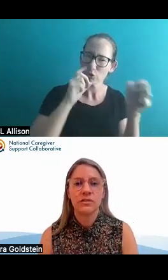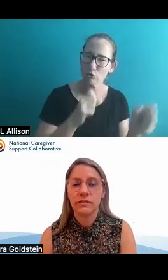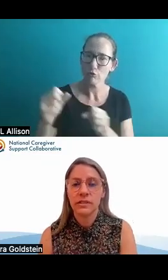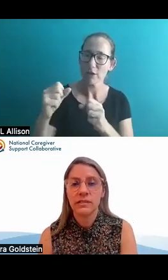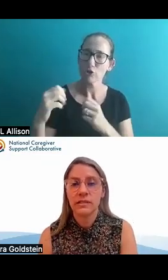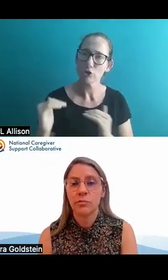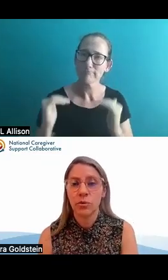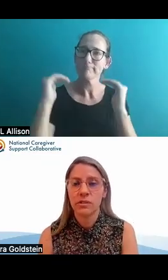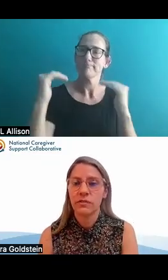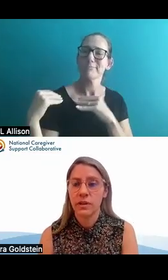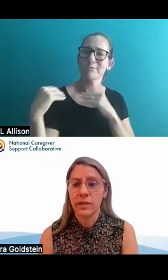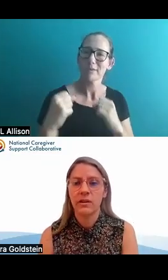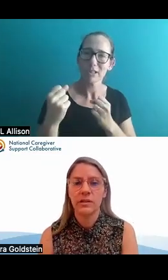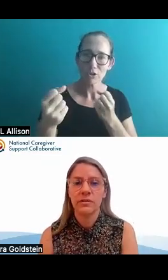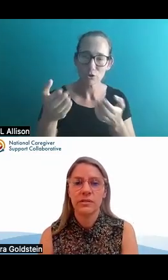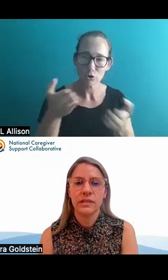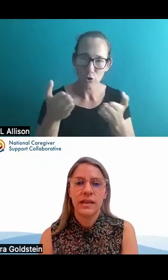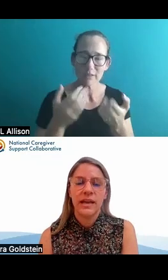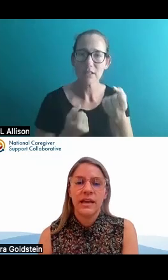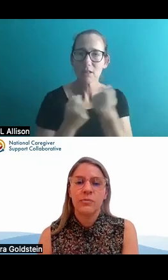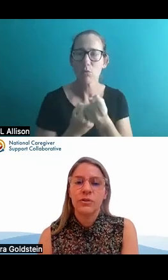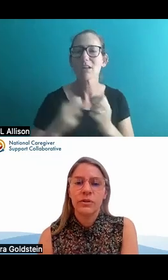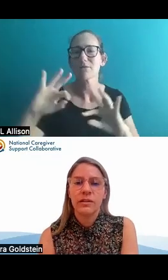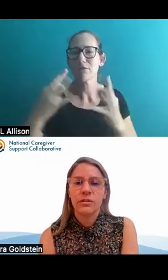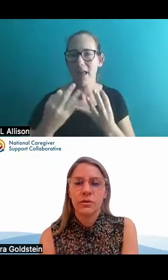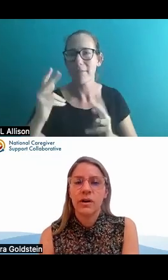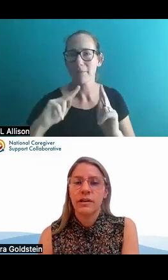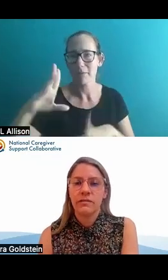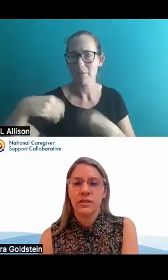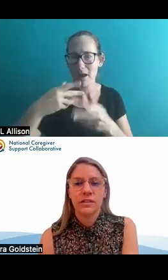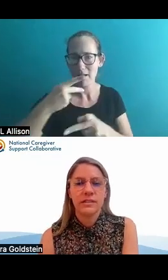services and supports for family caregivers. And we're doing that through our Innovations in